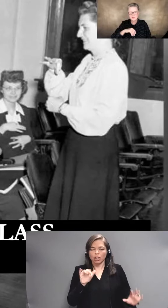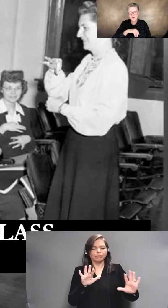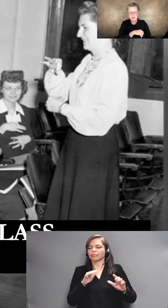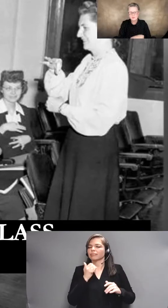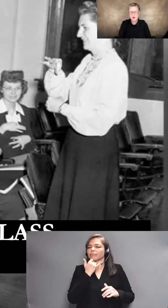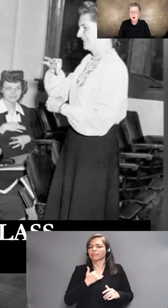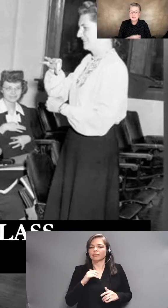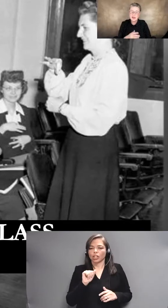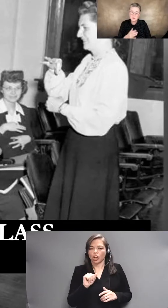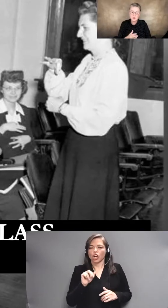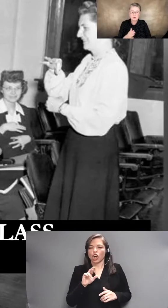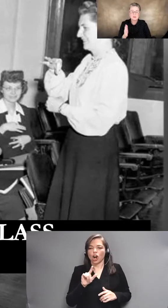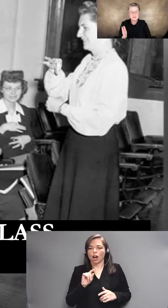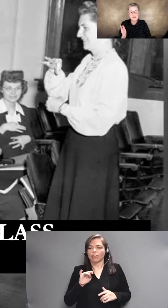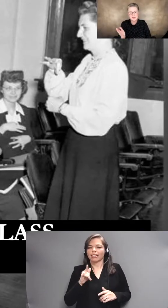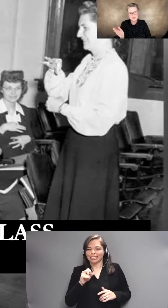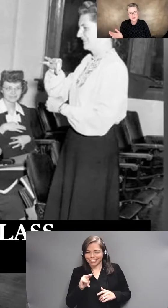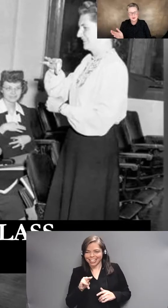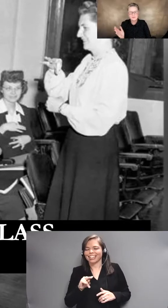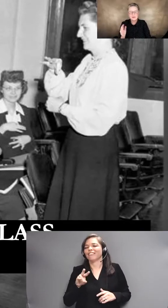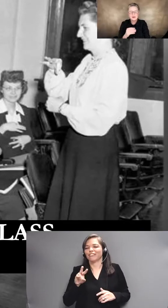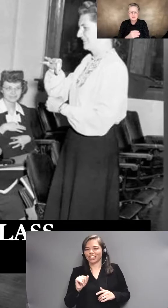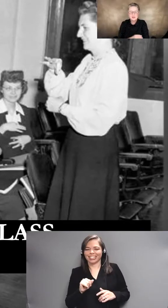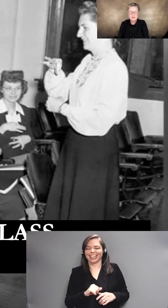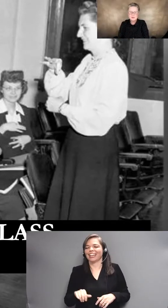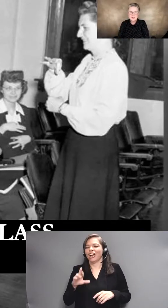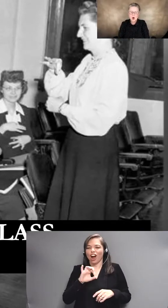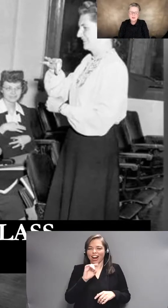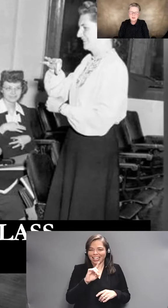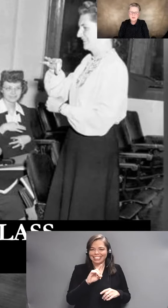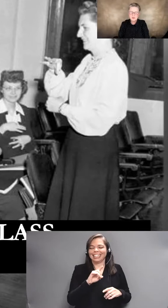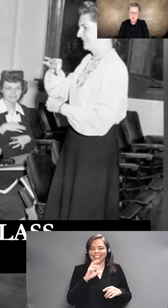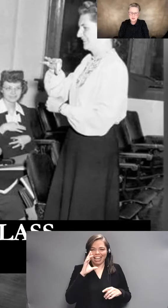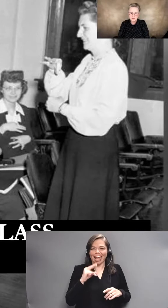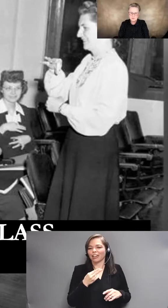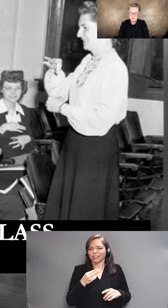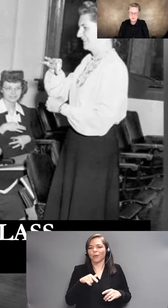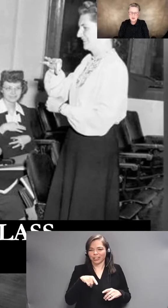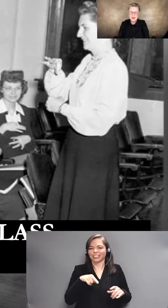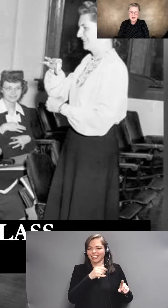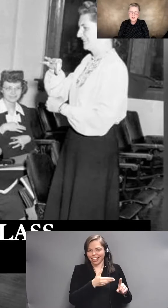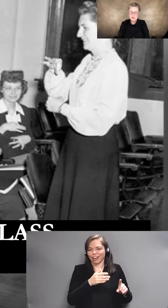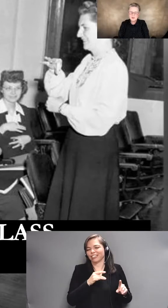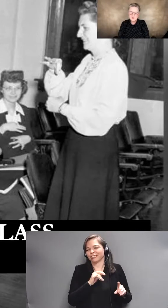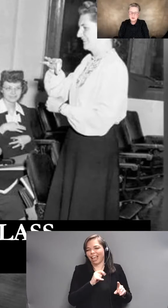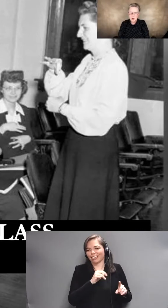sorry, RID headquarters is in Alexandria, she lives in Arlington, Virginia and she's still alive